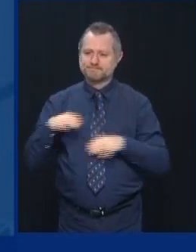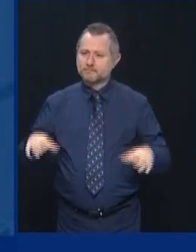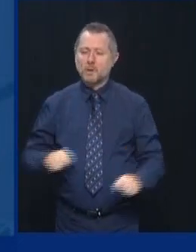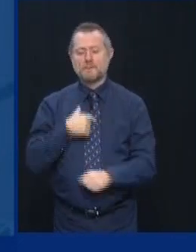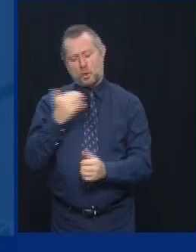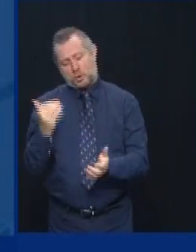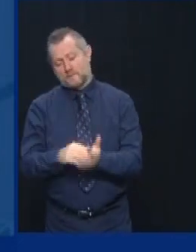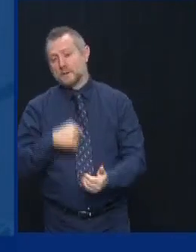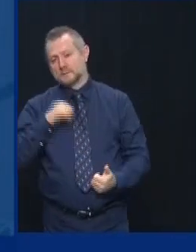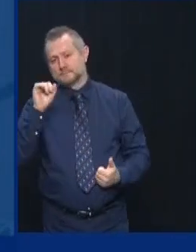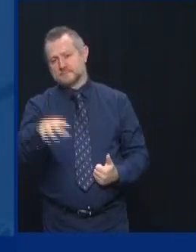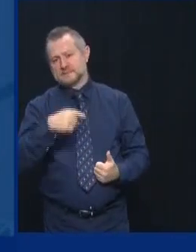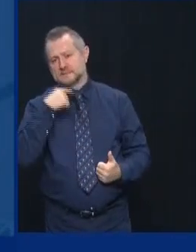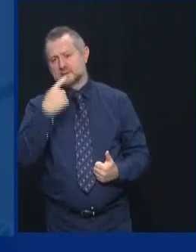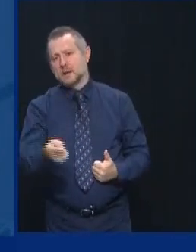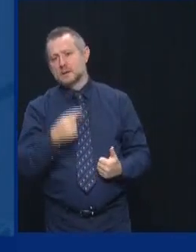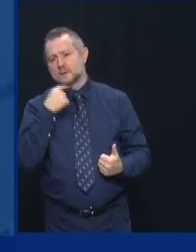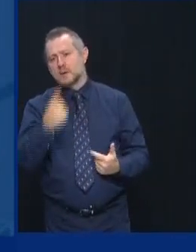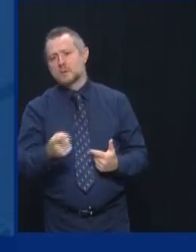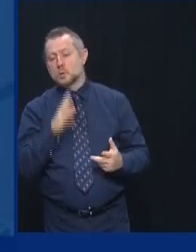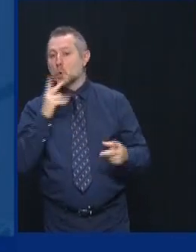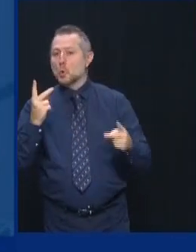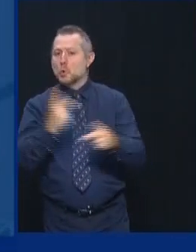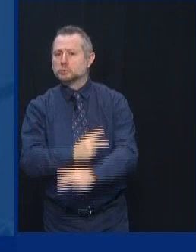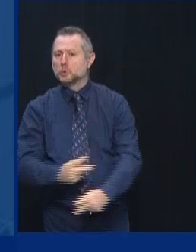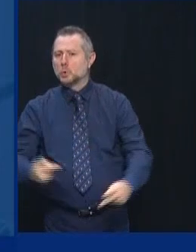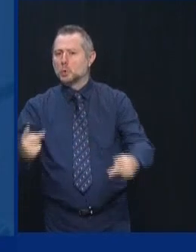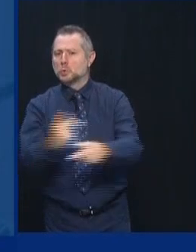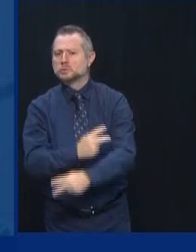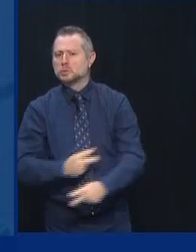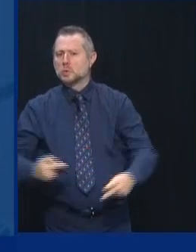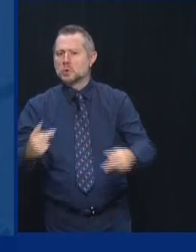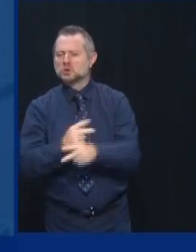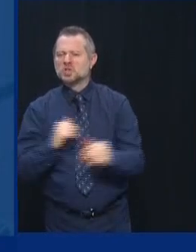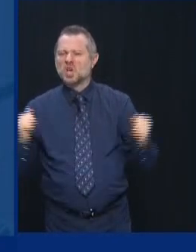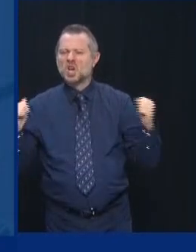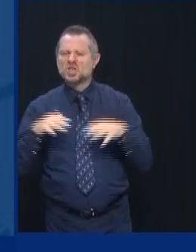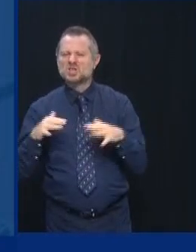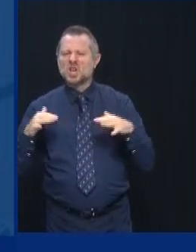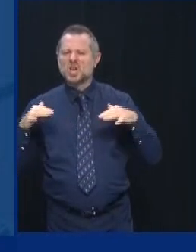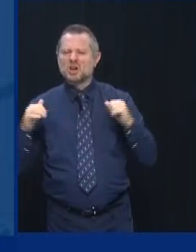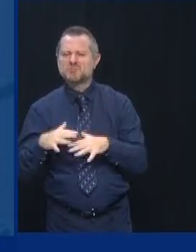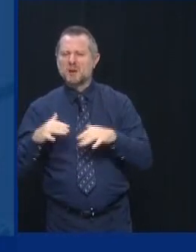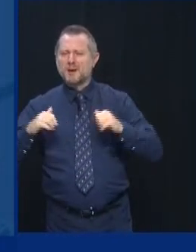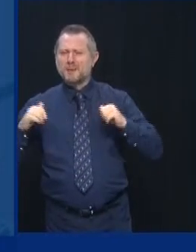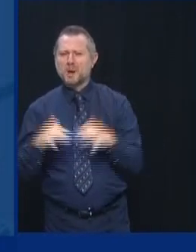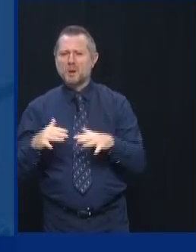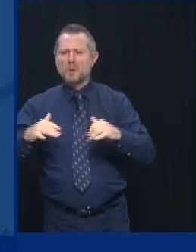BARS AND RESTAURANTS. LOCAL GOVERNMENTS HAVE TO DO THE ENFORCEMENT.